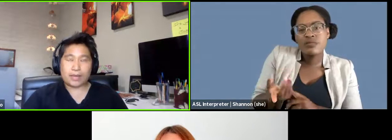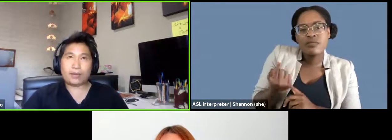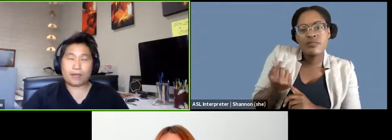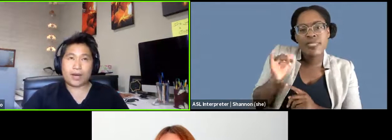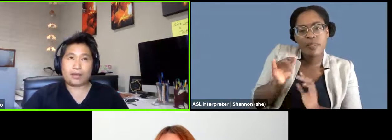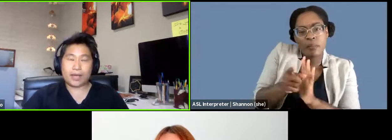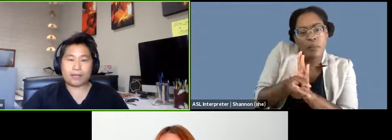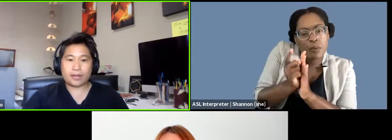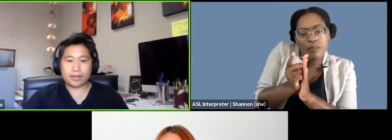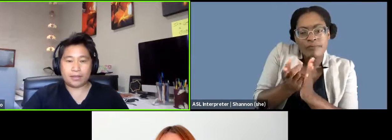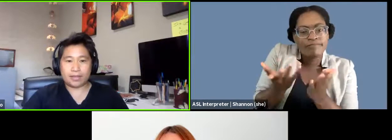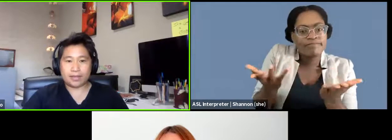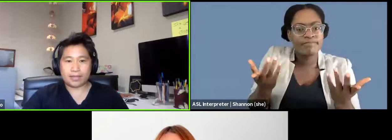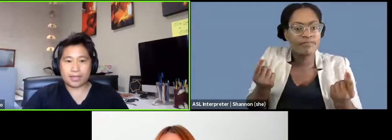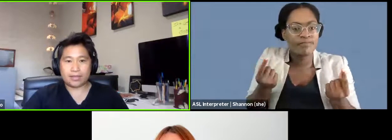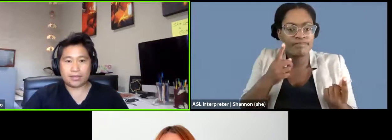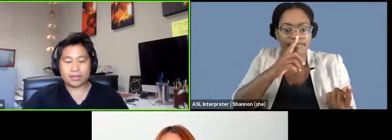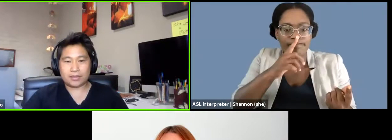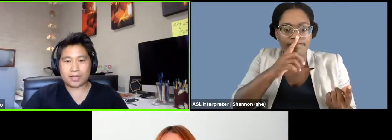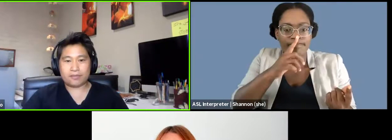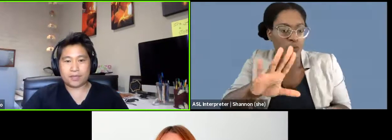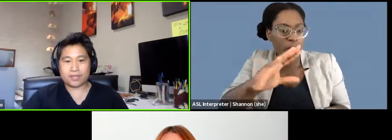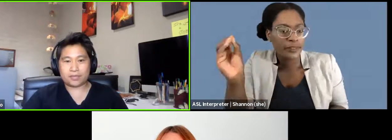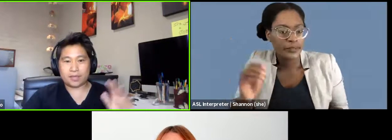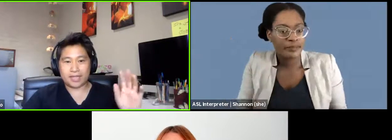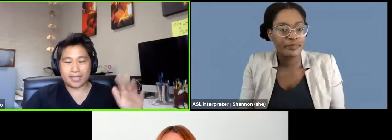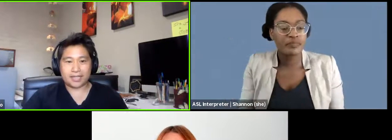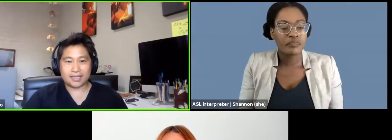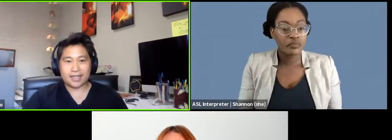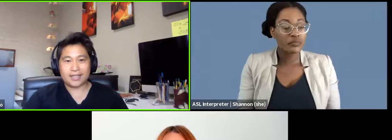Every Friday we have company meetings and it is usually business-related,